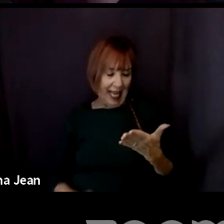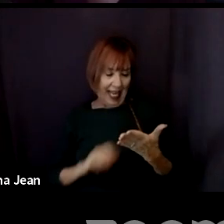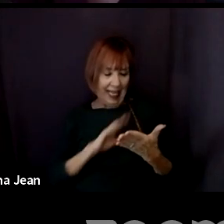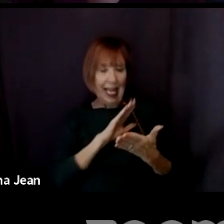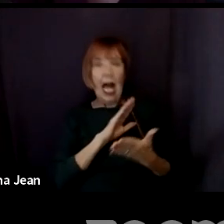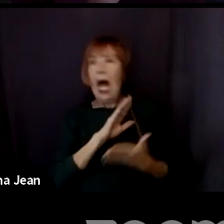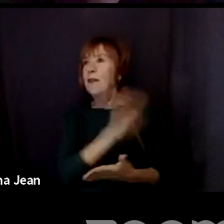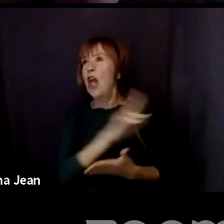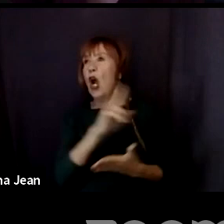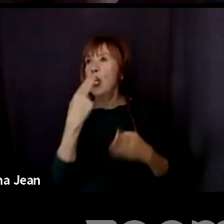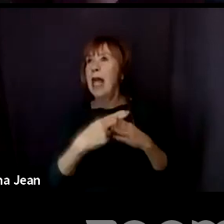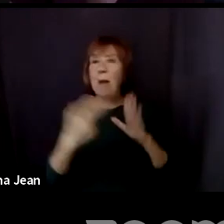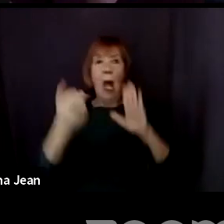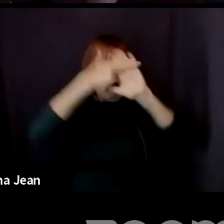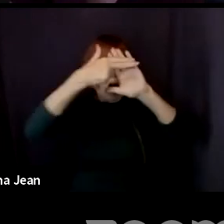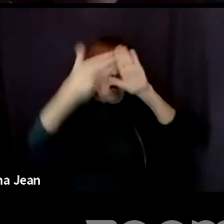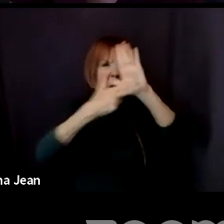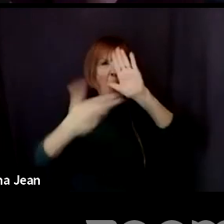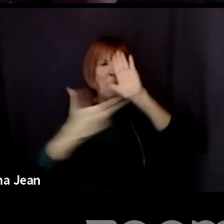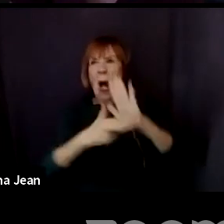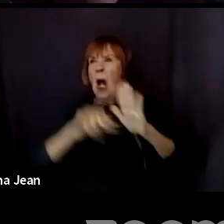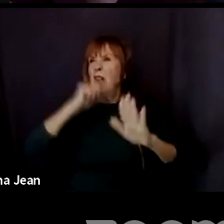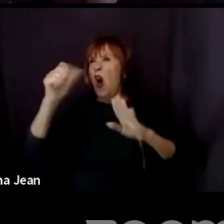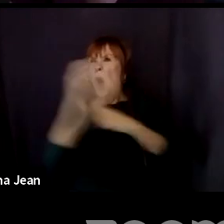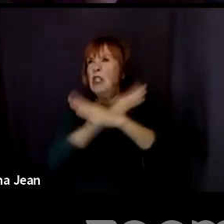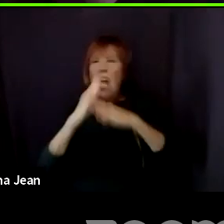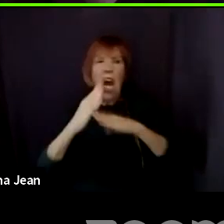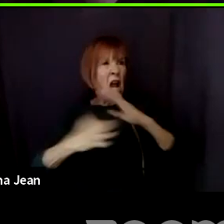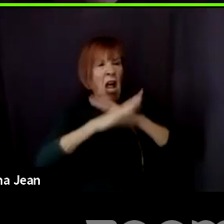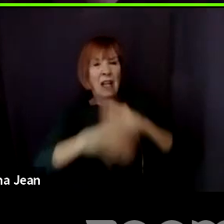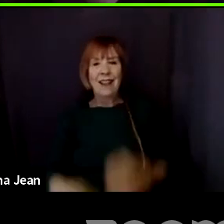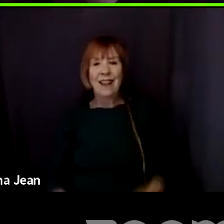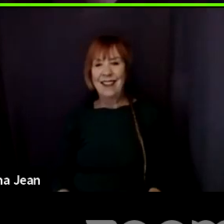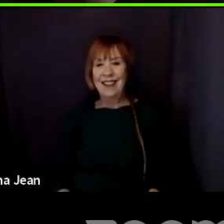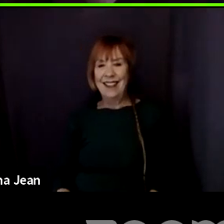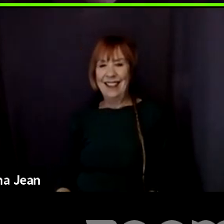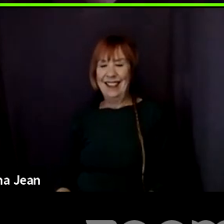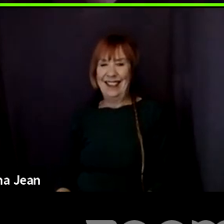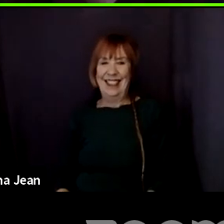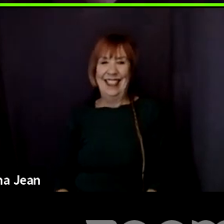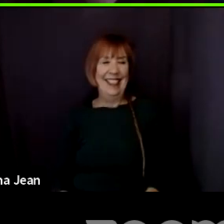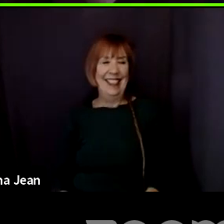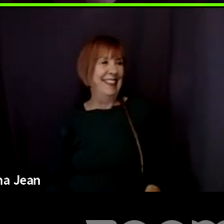thoughts on over protective. Over care is my thought but I wouldn't,